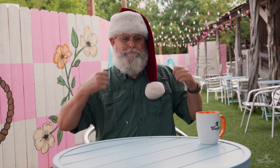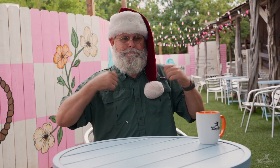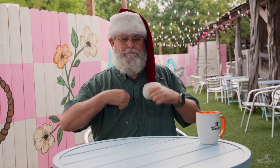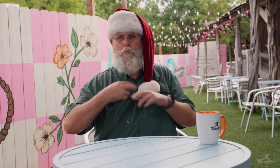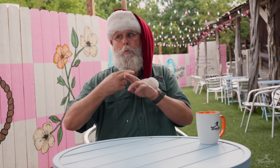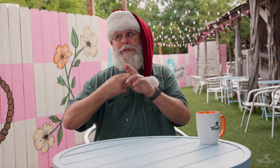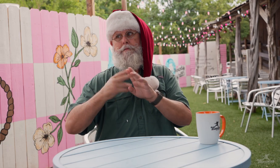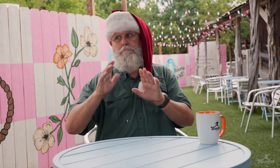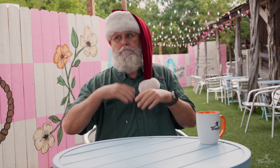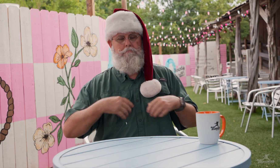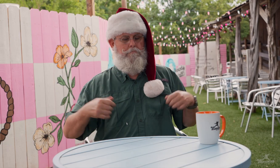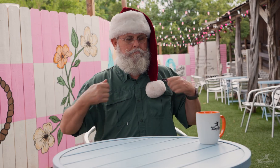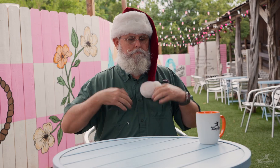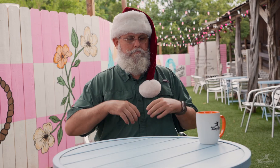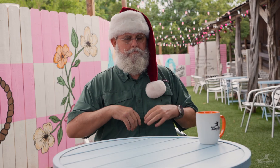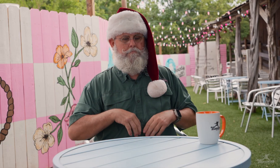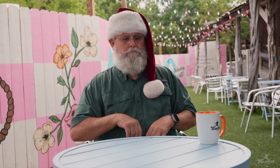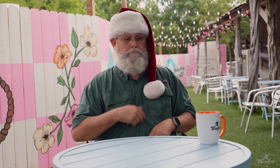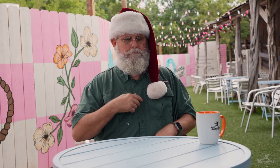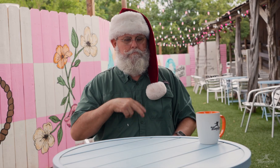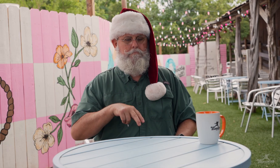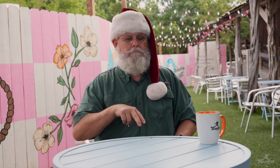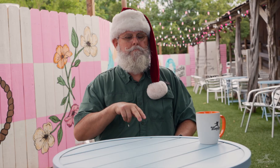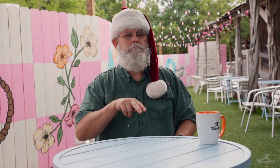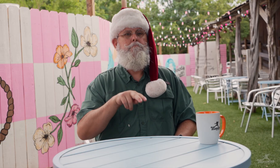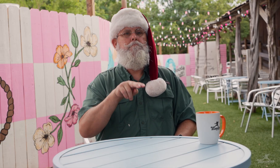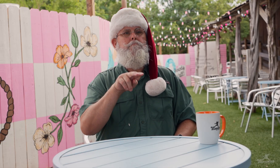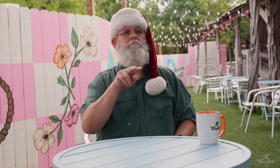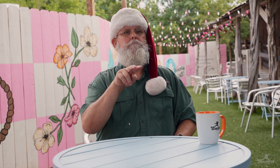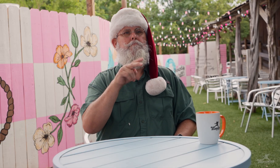I put the suit on and looked up into the mirror.